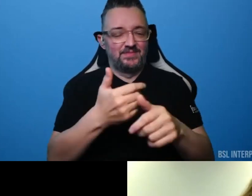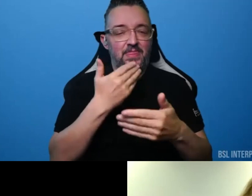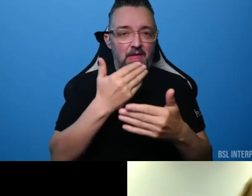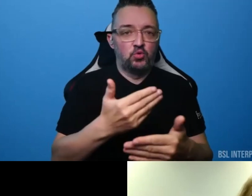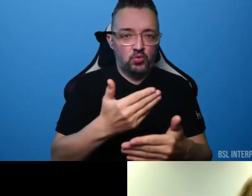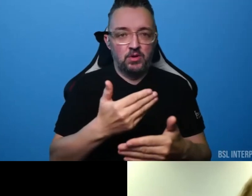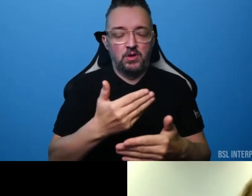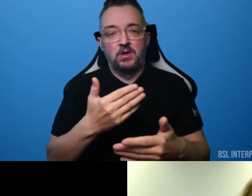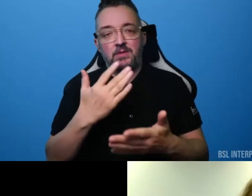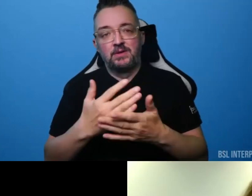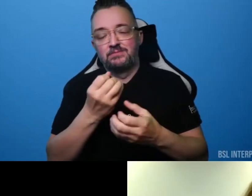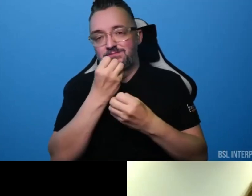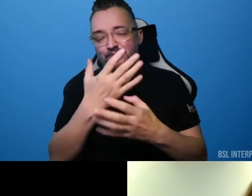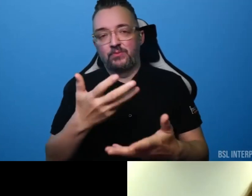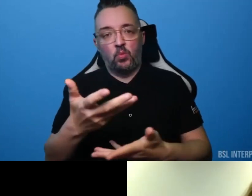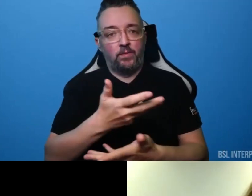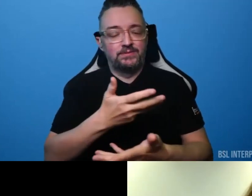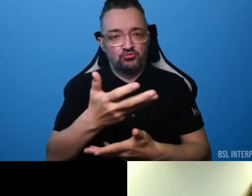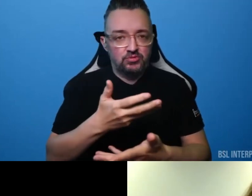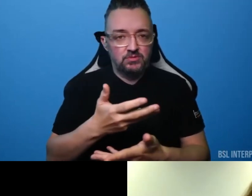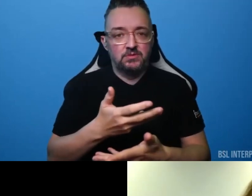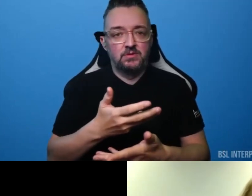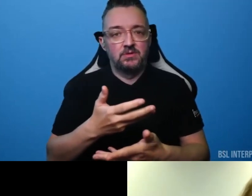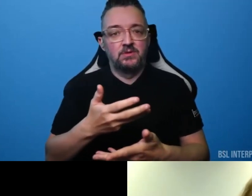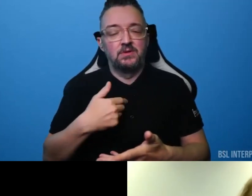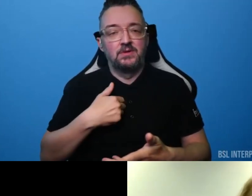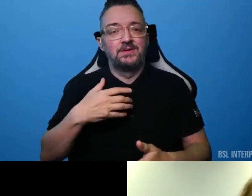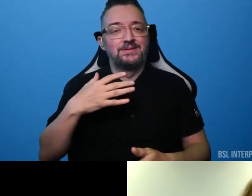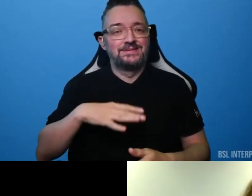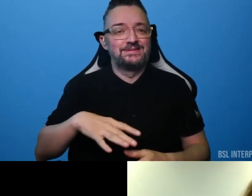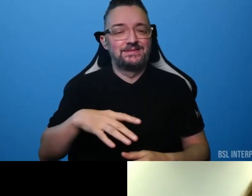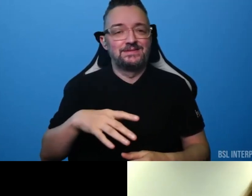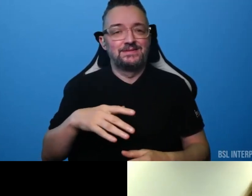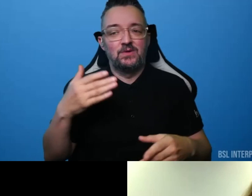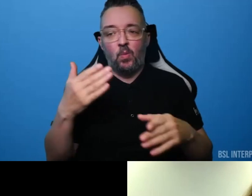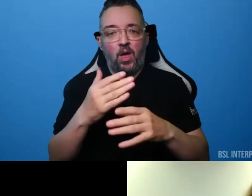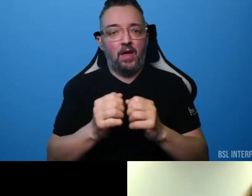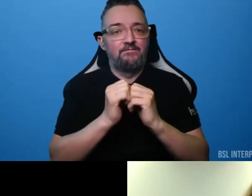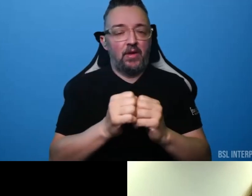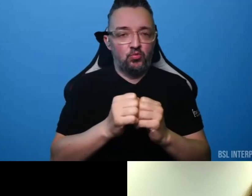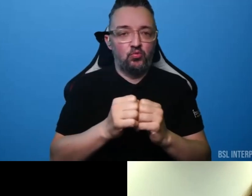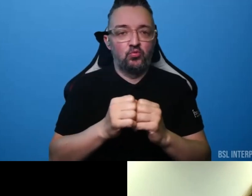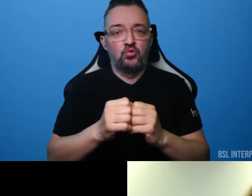It's really been a fascinating conversation and we really value all the work that we're also doing together in the galleries.